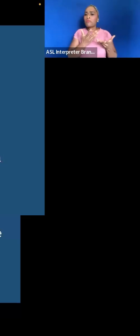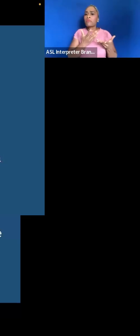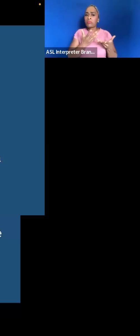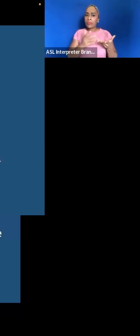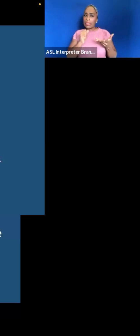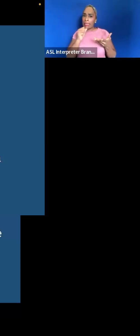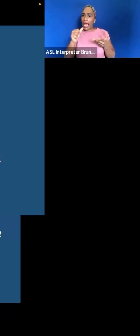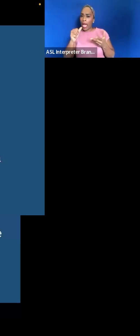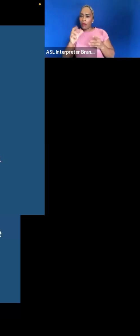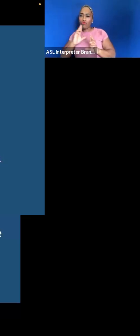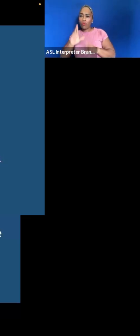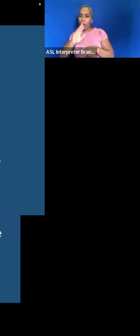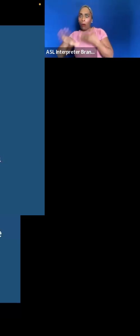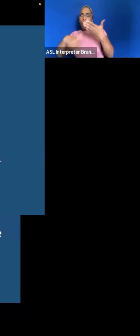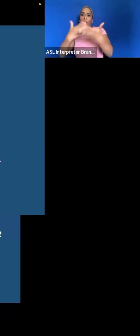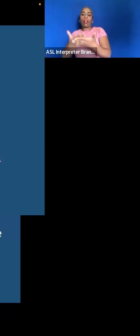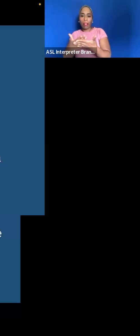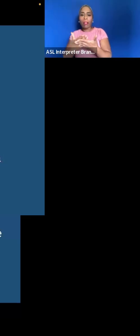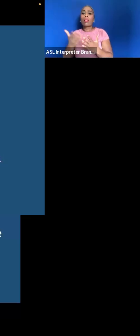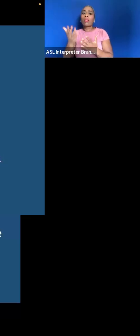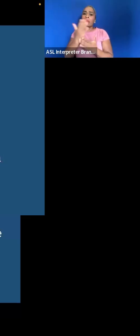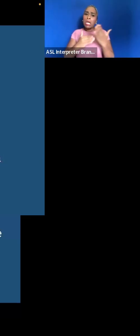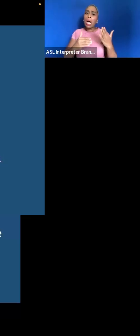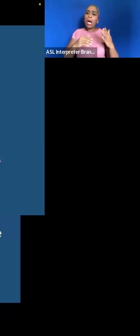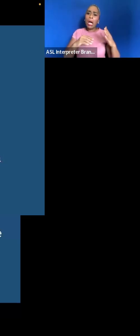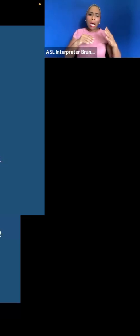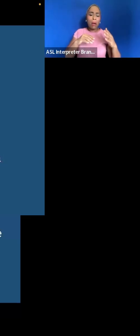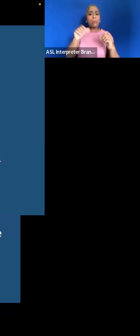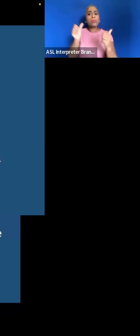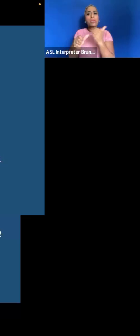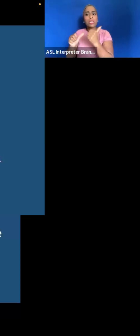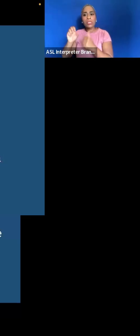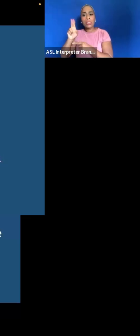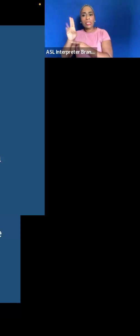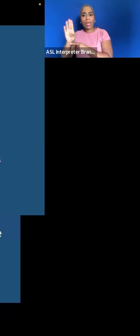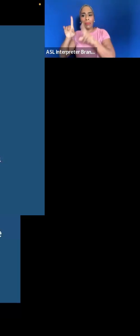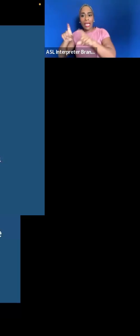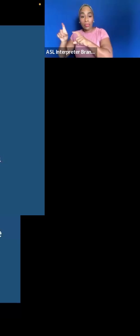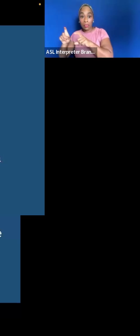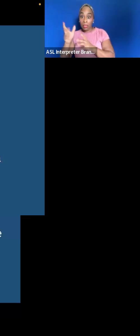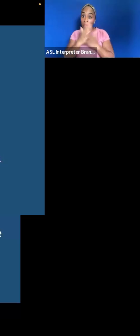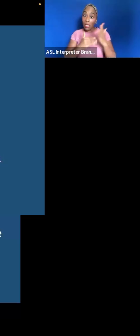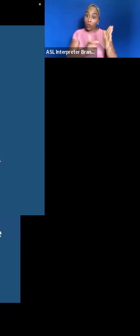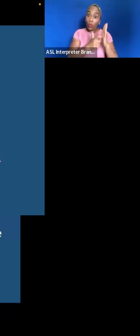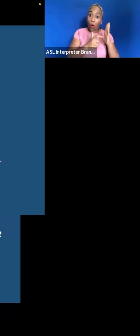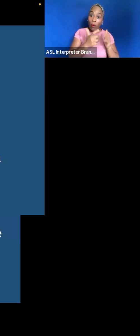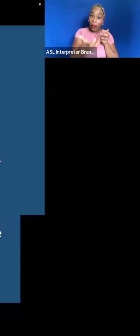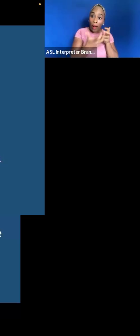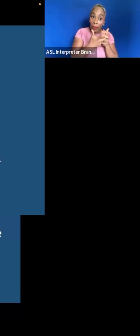So you could look at specific subtests and which ones are going to require accommodations and which ones aren't. I think you'll find some.